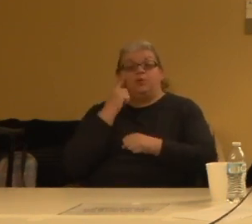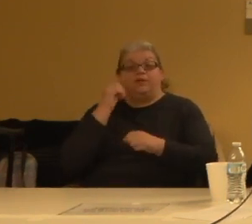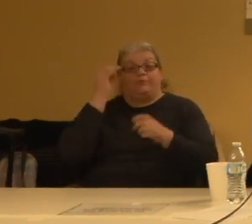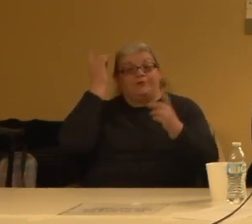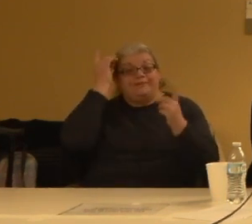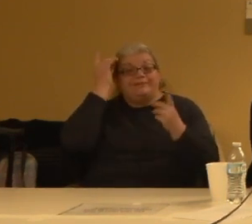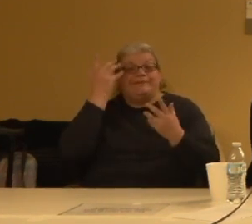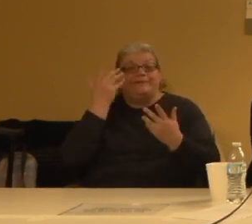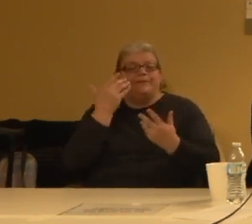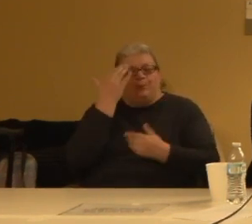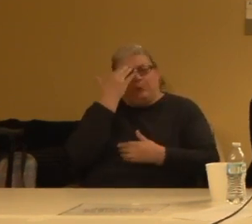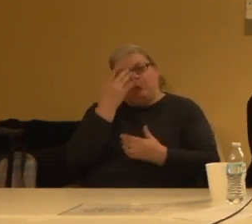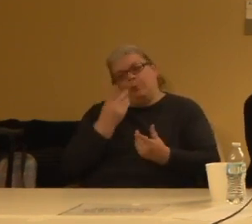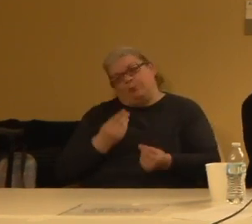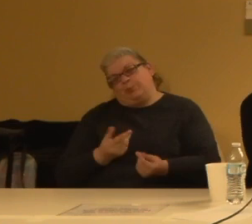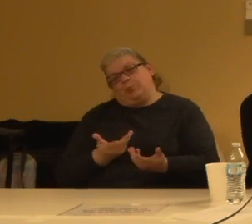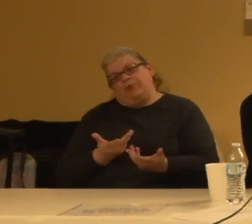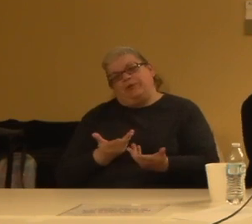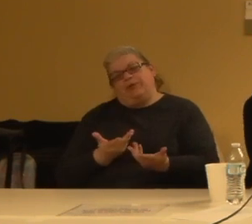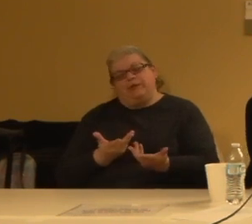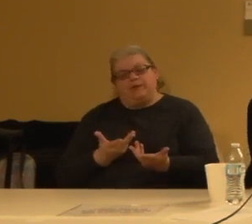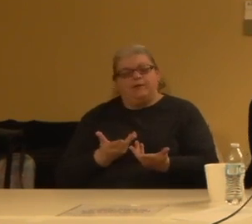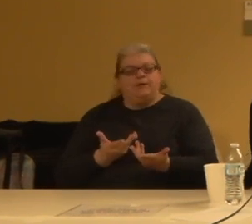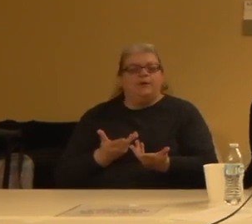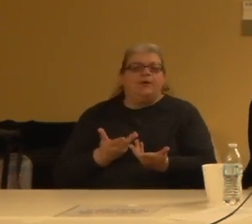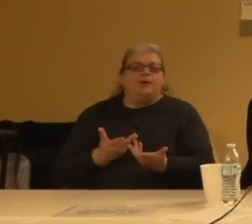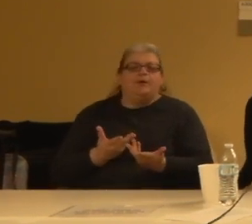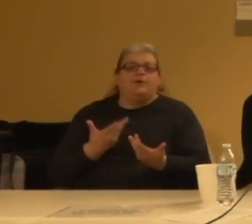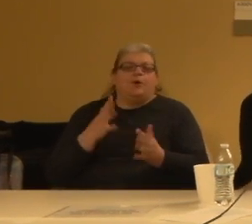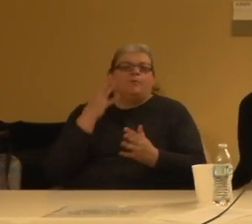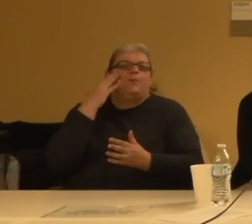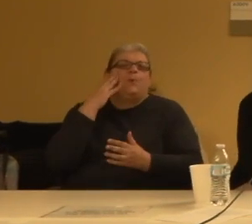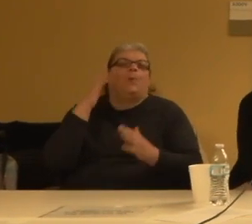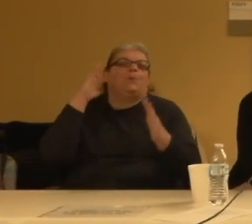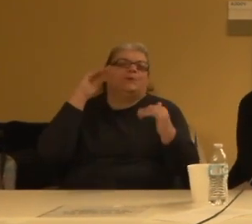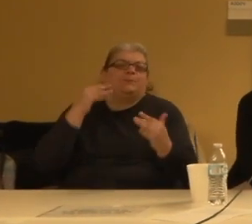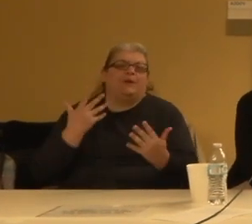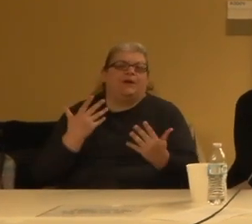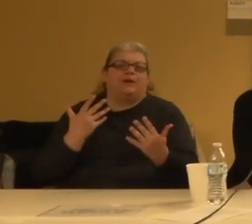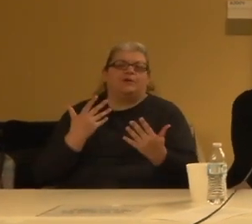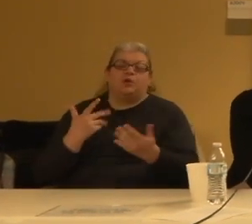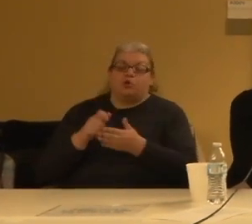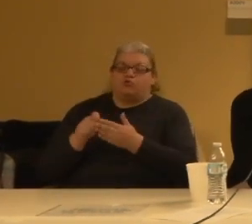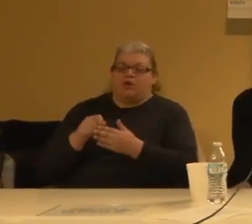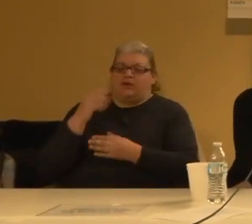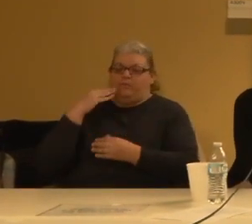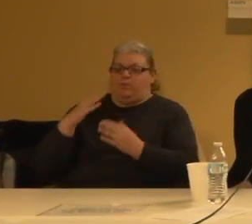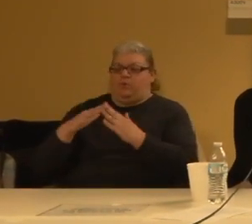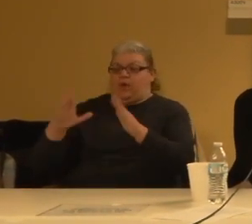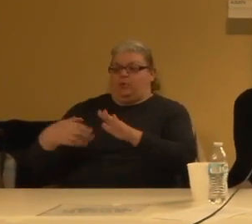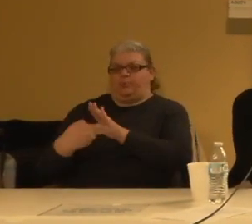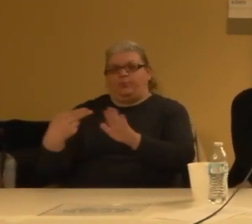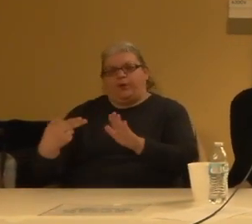And like, there's a certain transaction there if you're gonna be in, you know, if you're writing for a house brand, or I'm thinking about Law and order